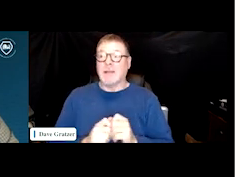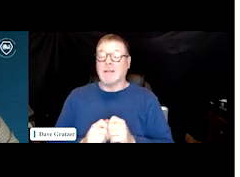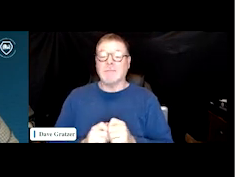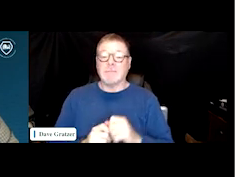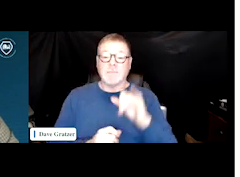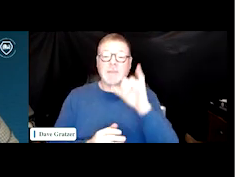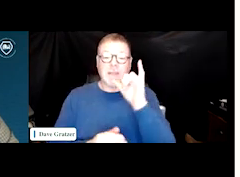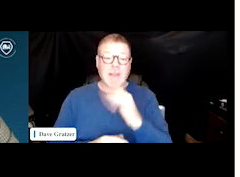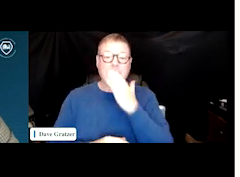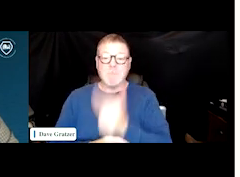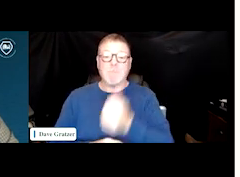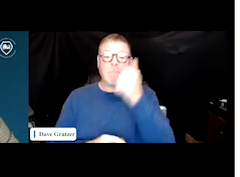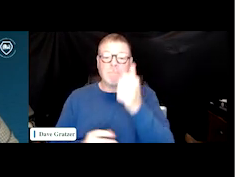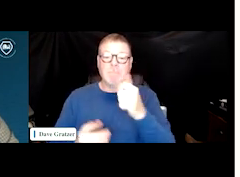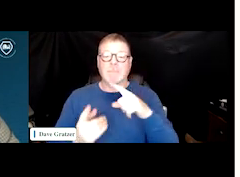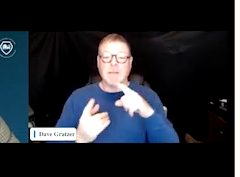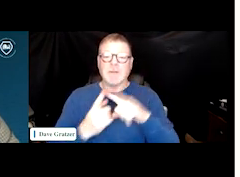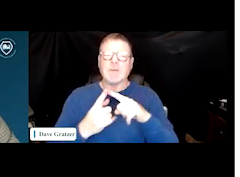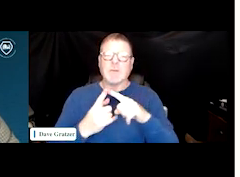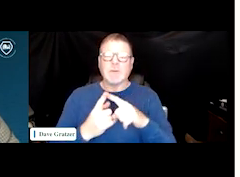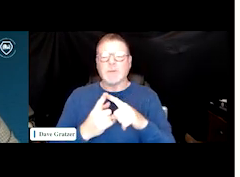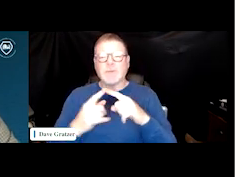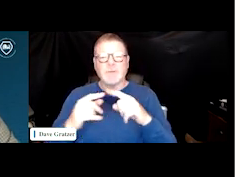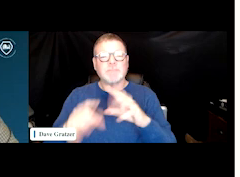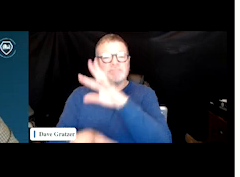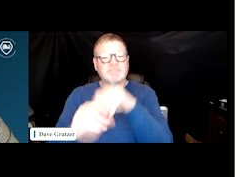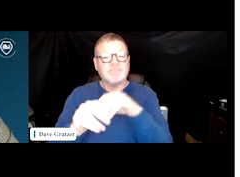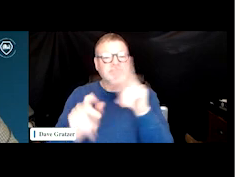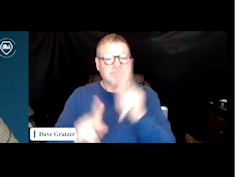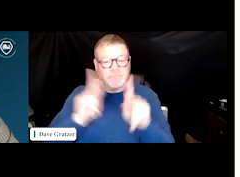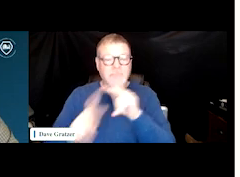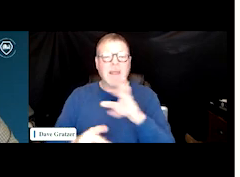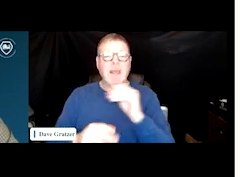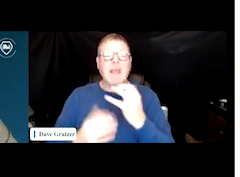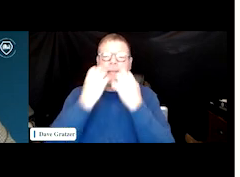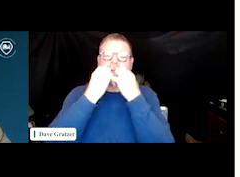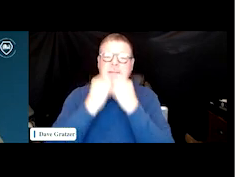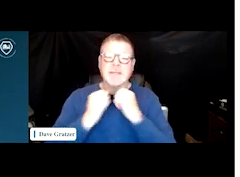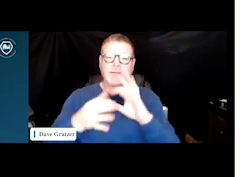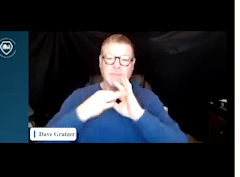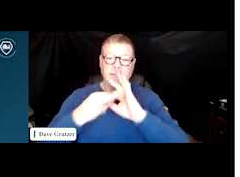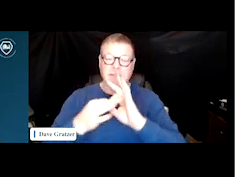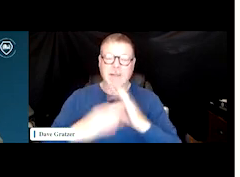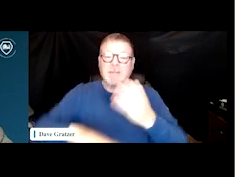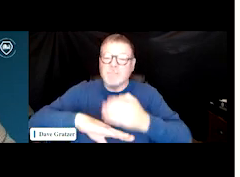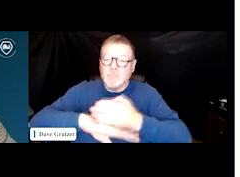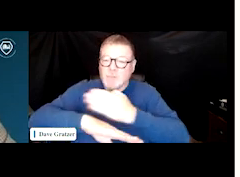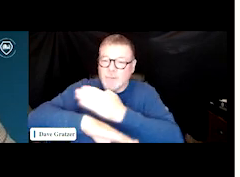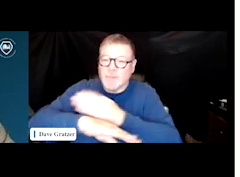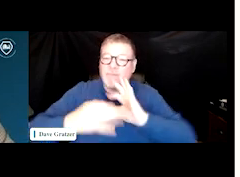that is better able to engage people in caring relationships, helps improve relationships between clients